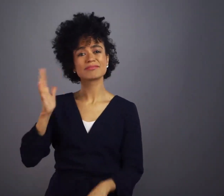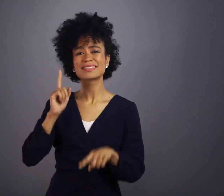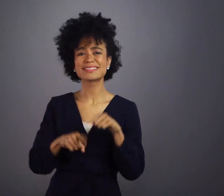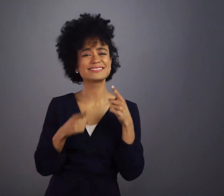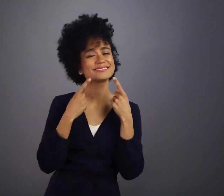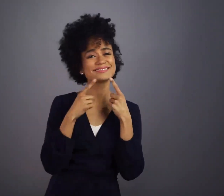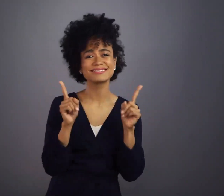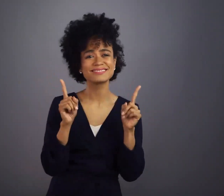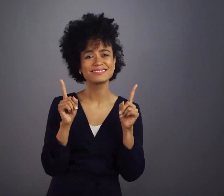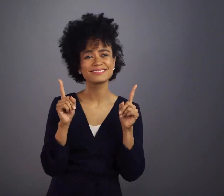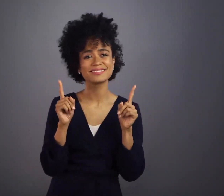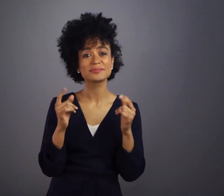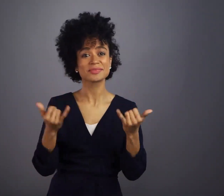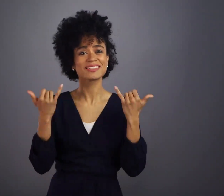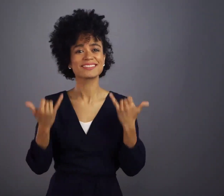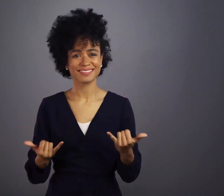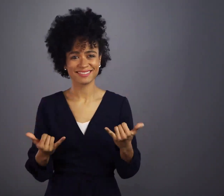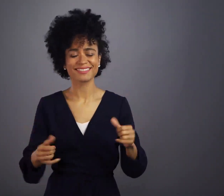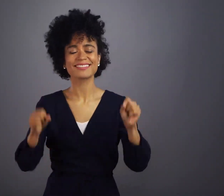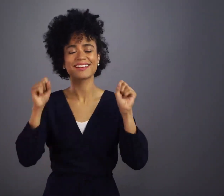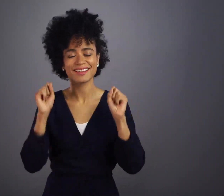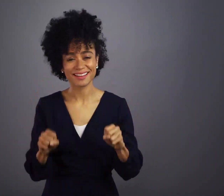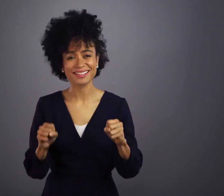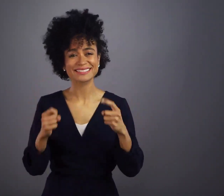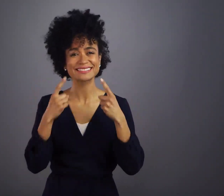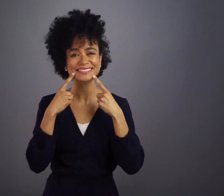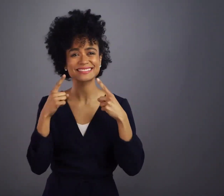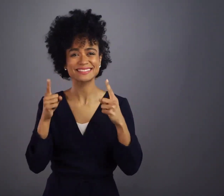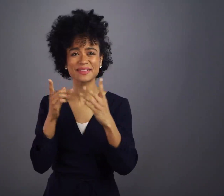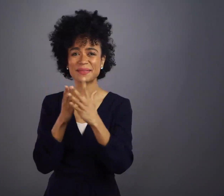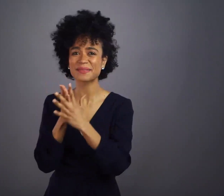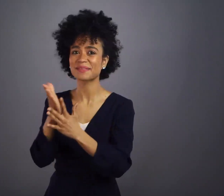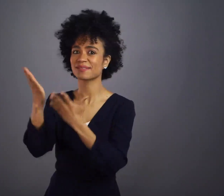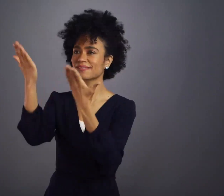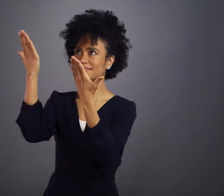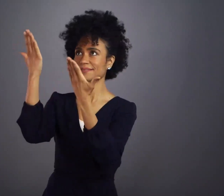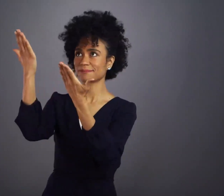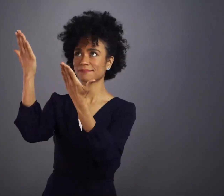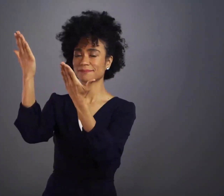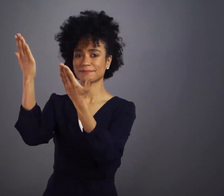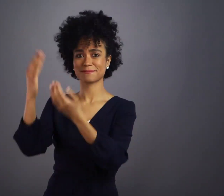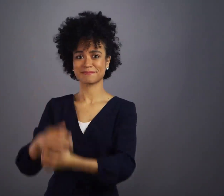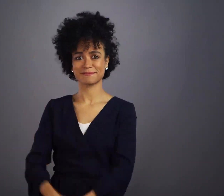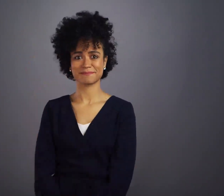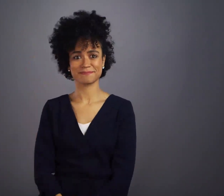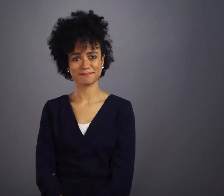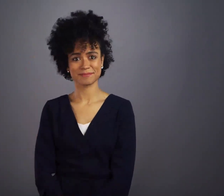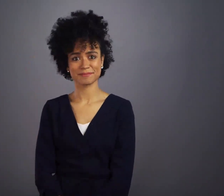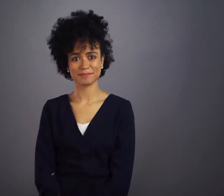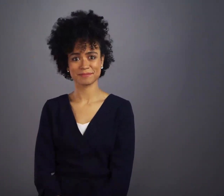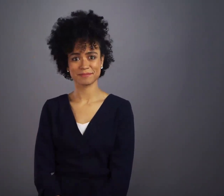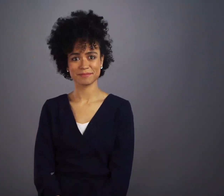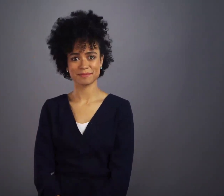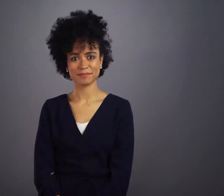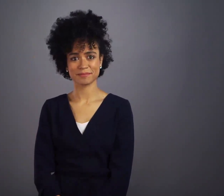He has commenced to accomplish those things for us which we could never do by ourselves.